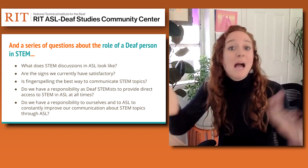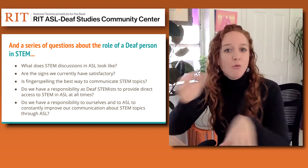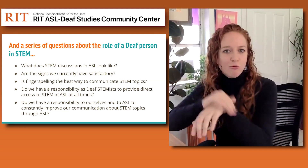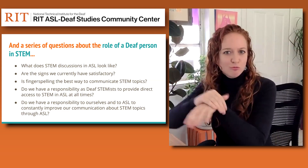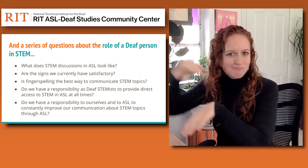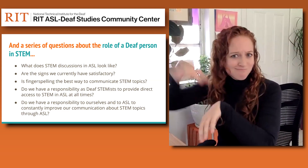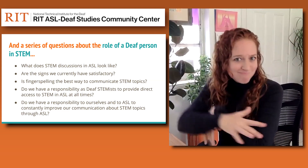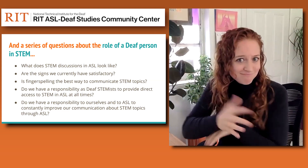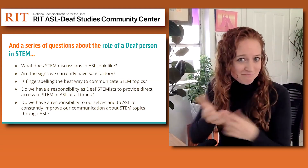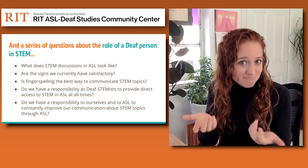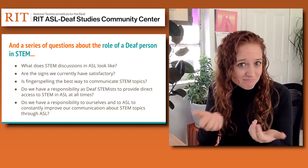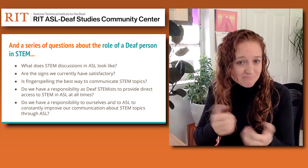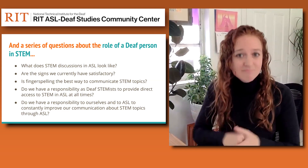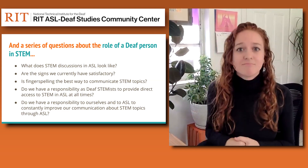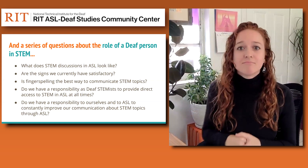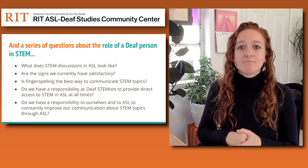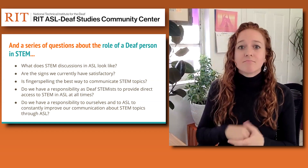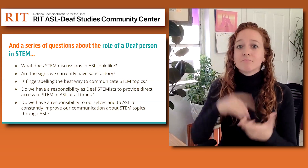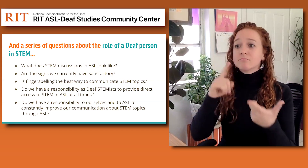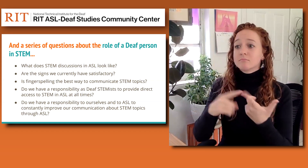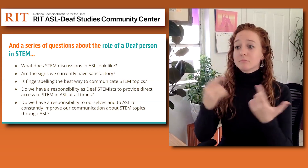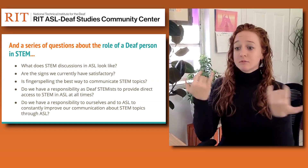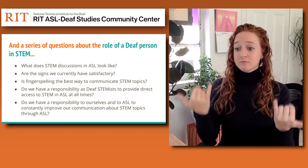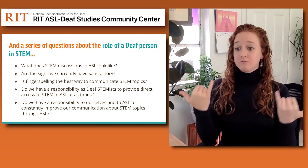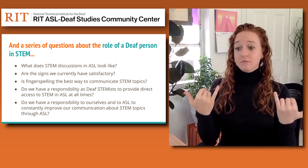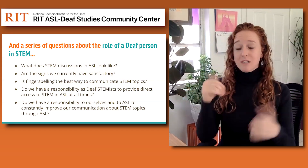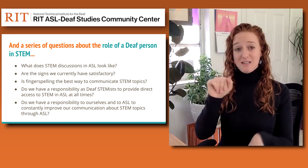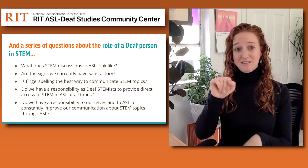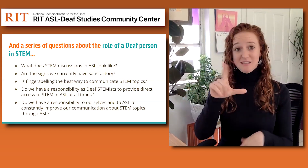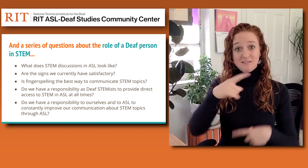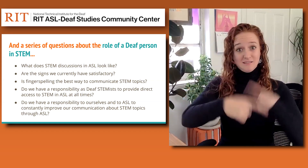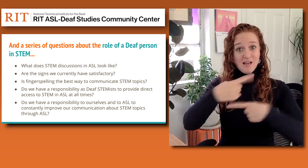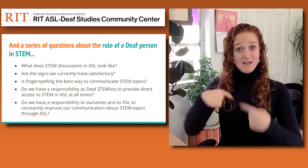what does that look like without the English influence?